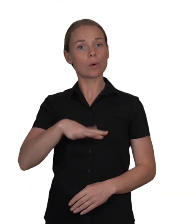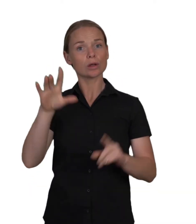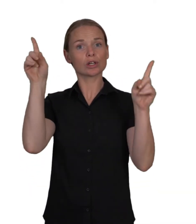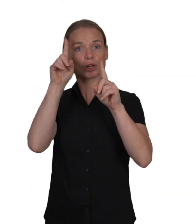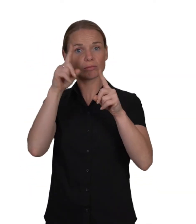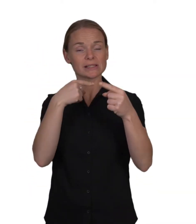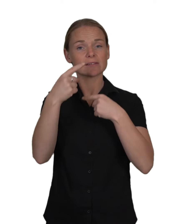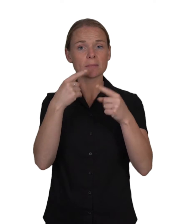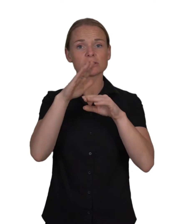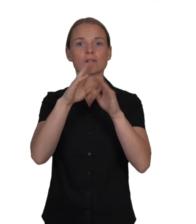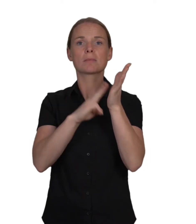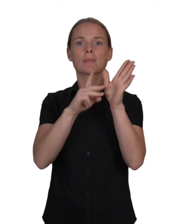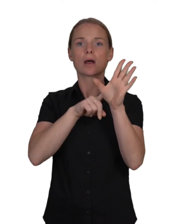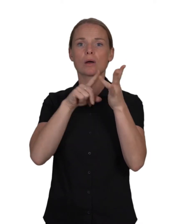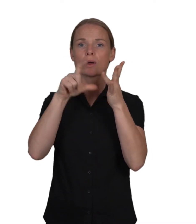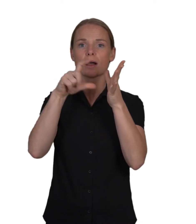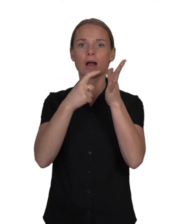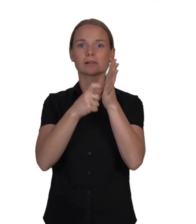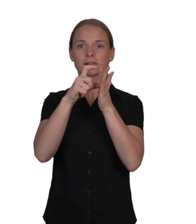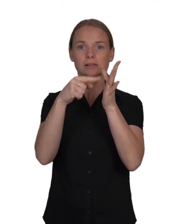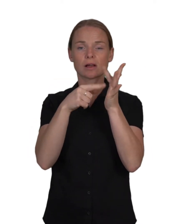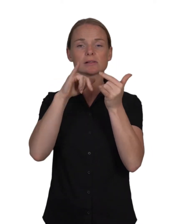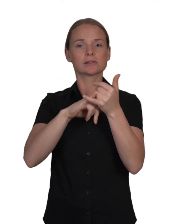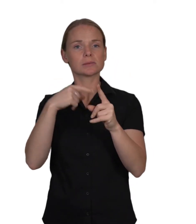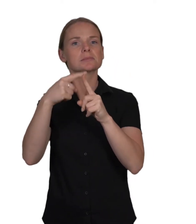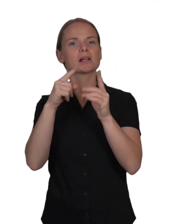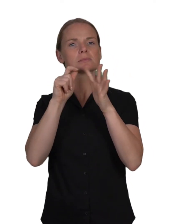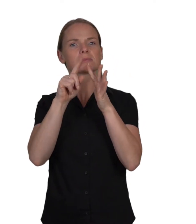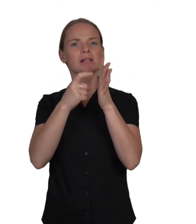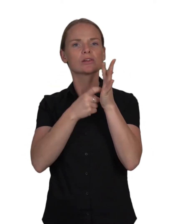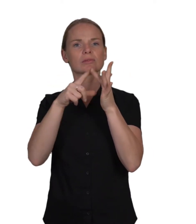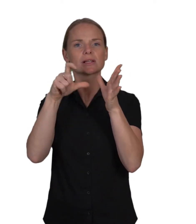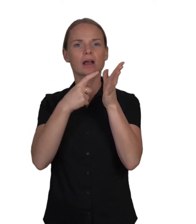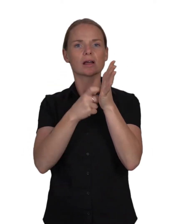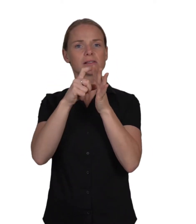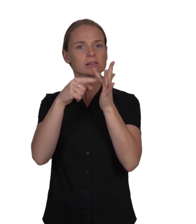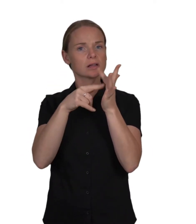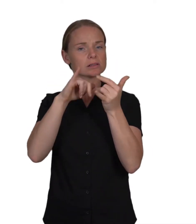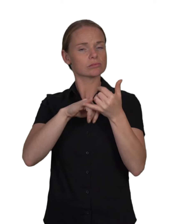For current information on the frequency and severity of myocarditis and pericarditis